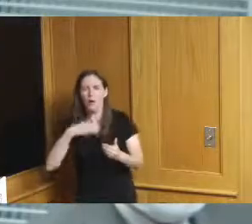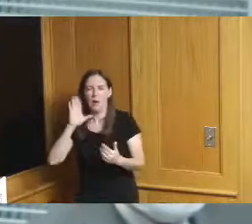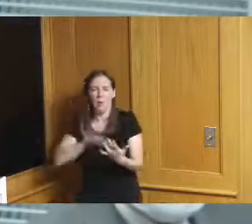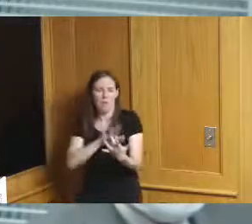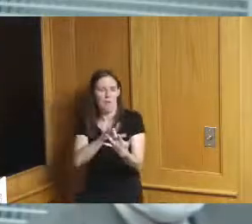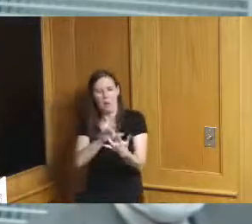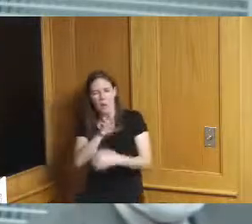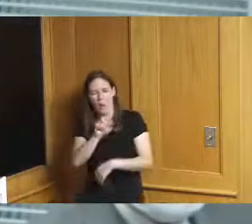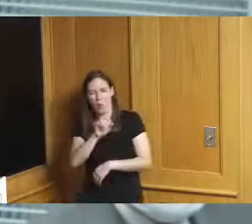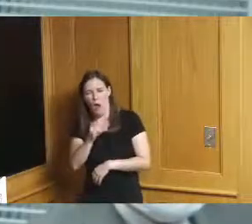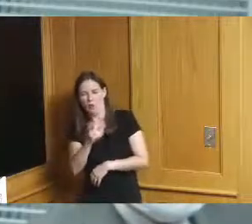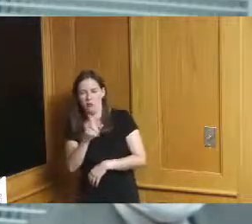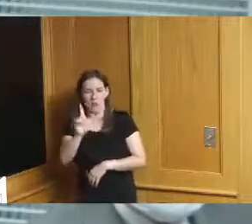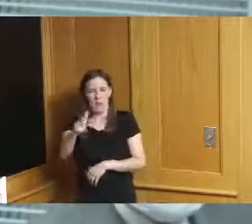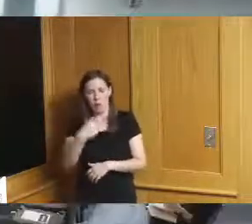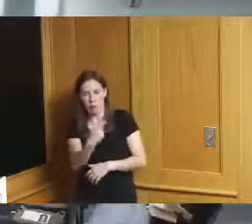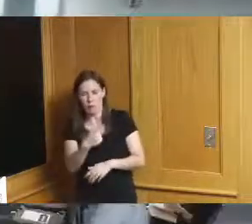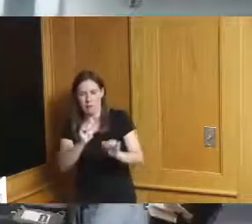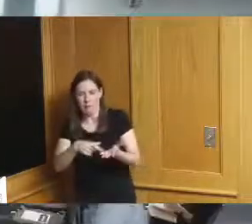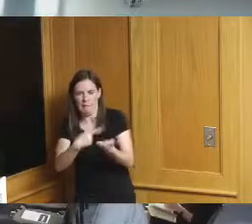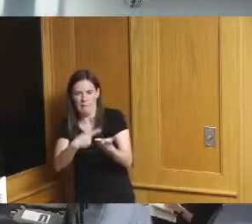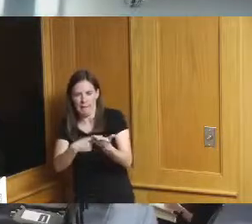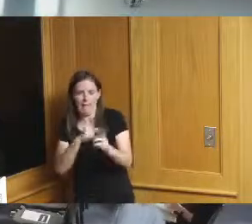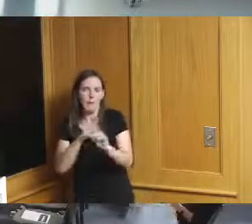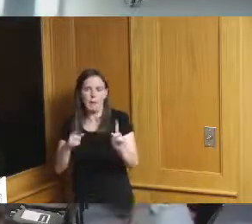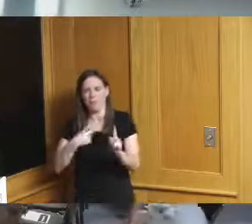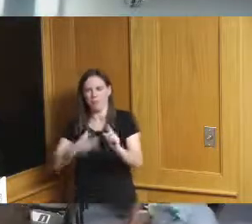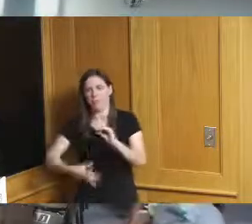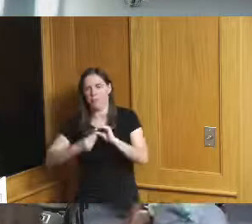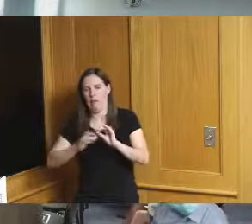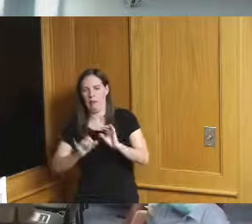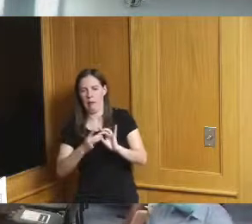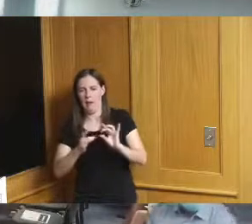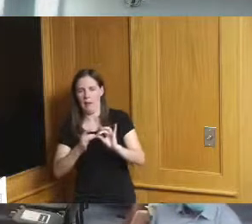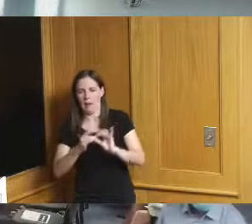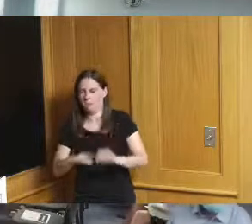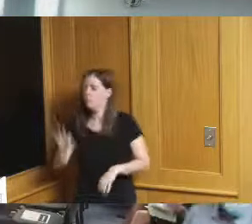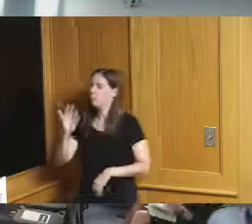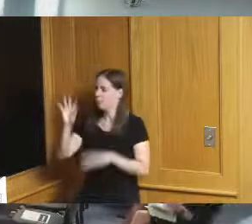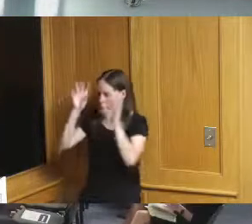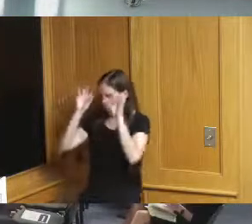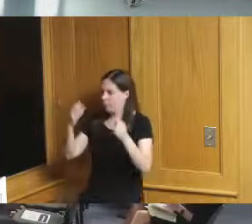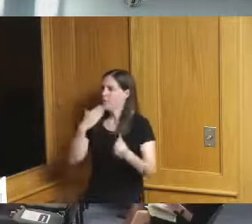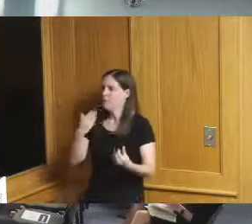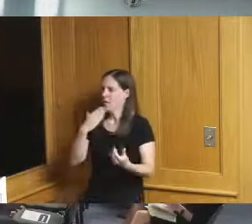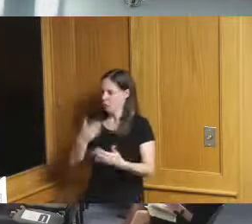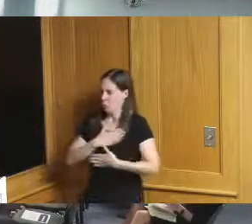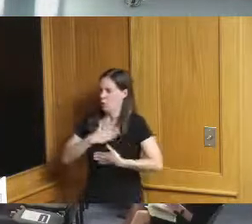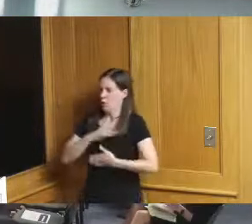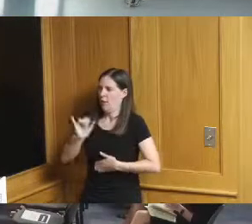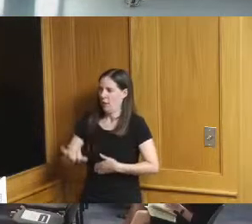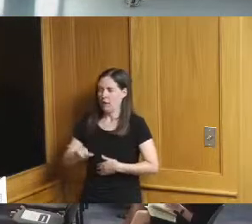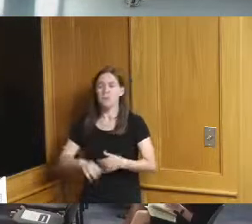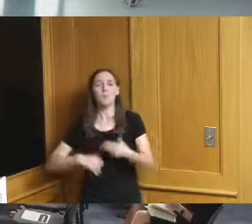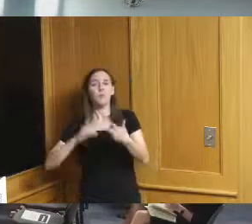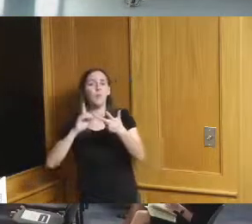to the Board thank you appreciate it okay we have one other item uh before we have three executive